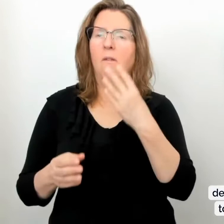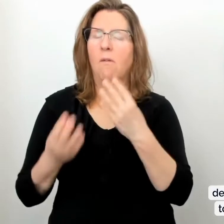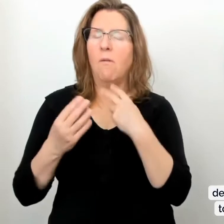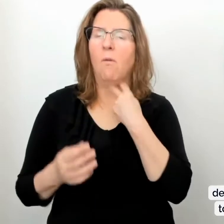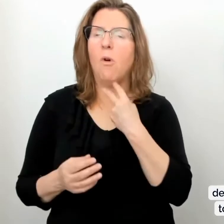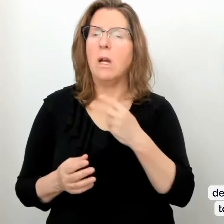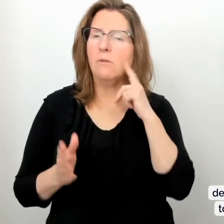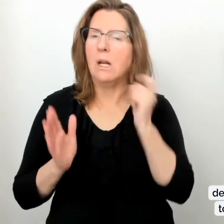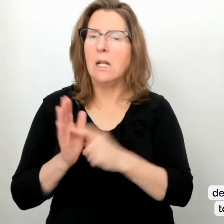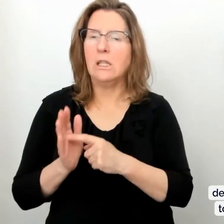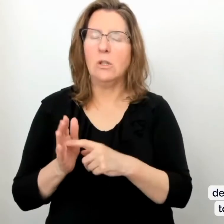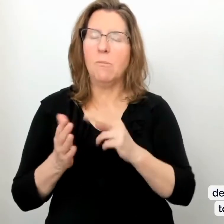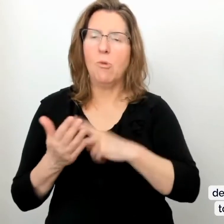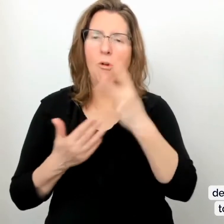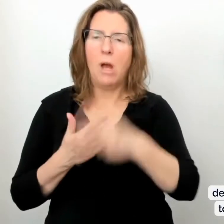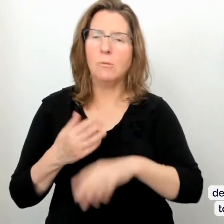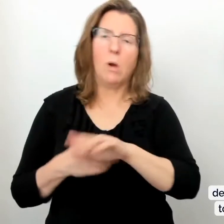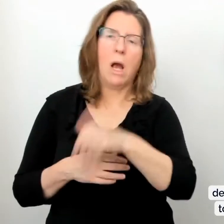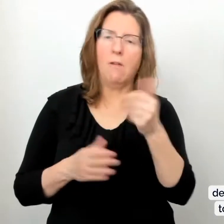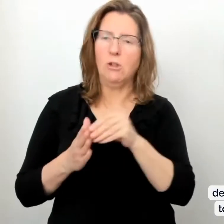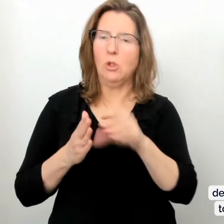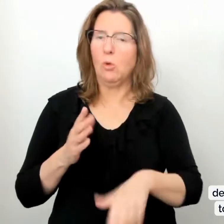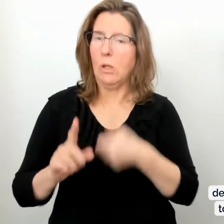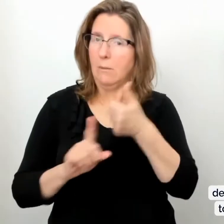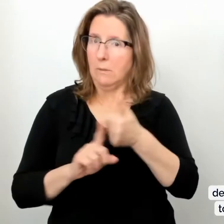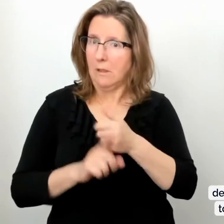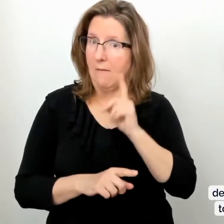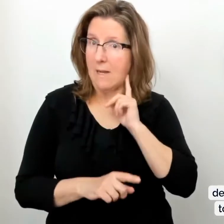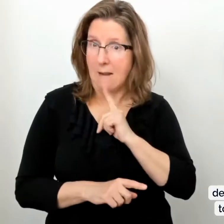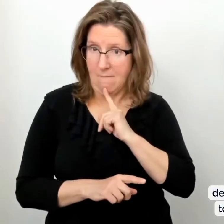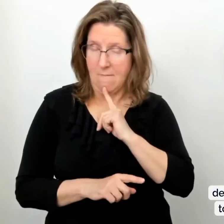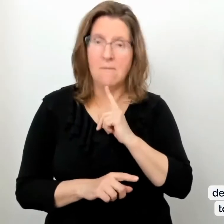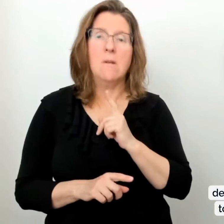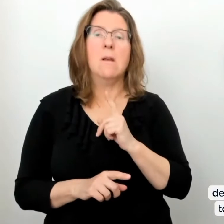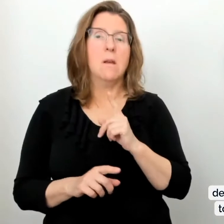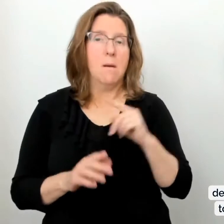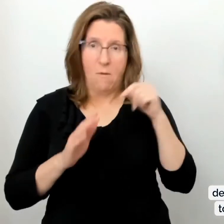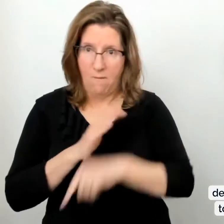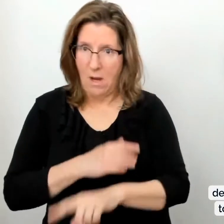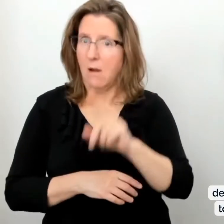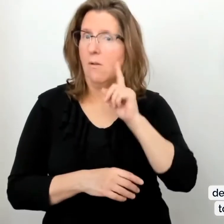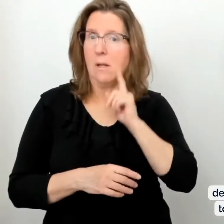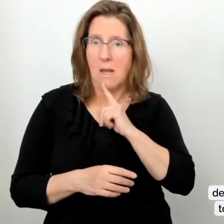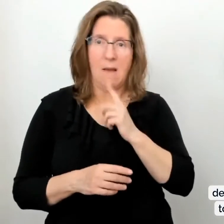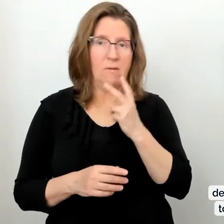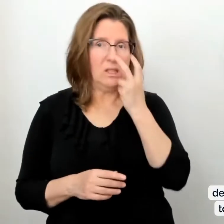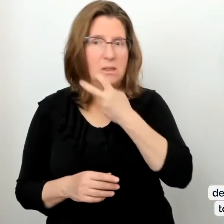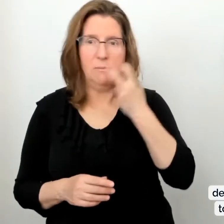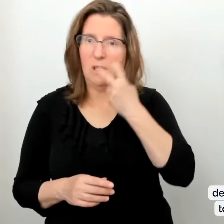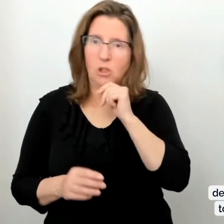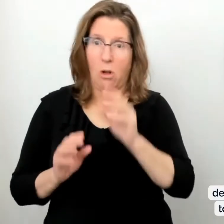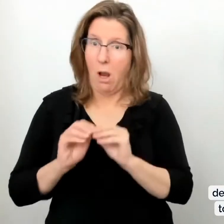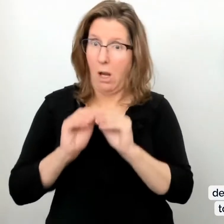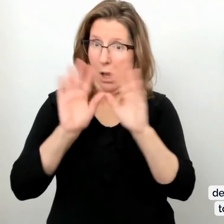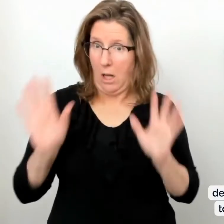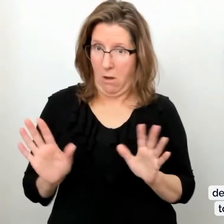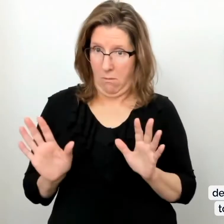I used this technology with another student who was profoundly deaf. His speech was not clear.